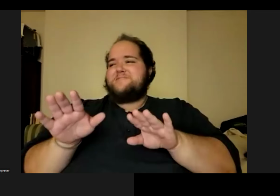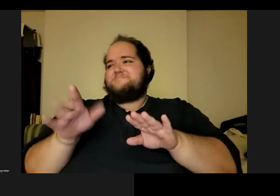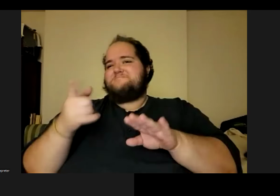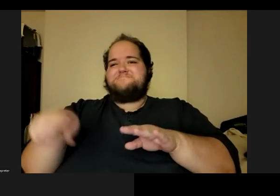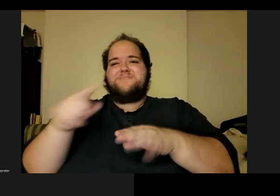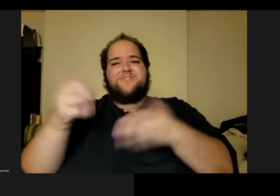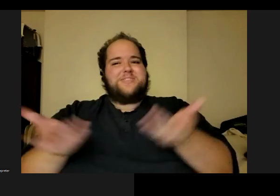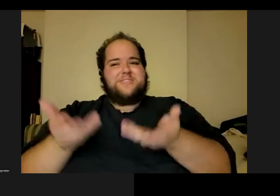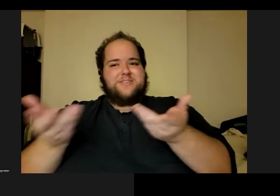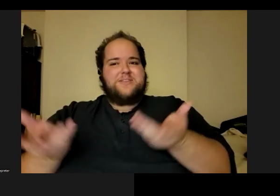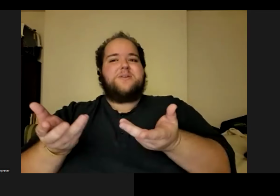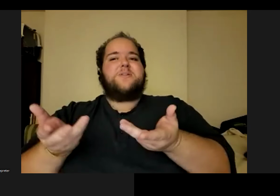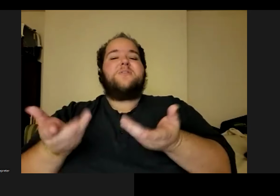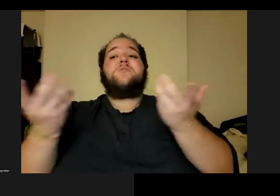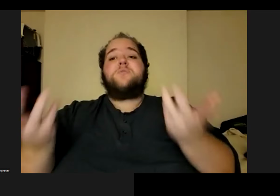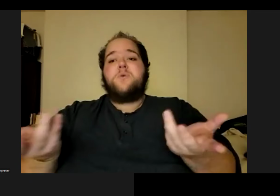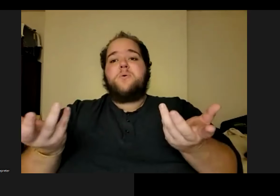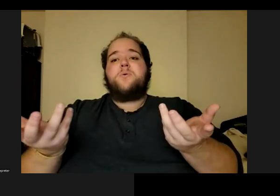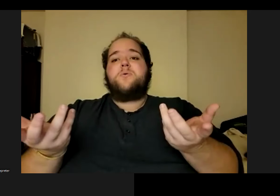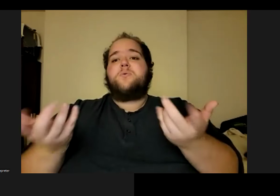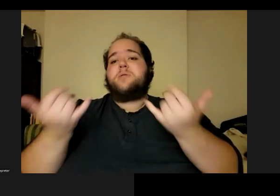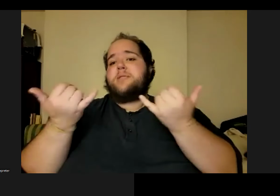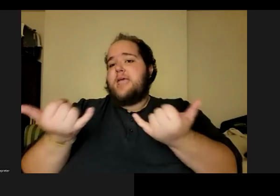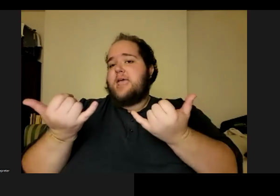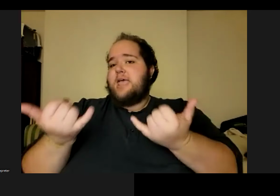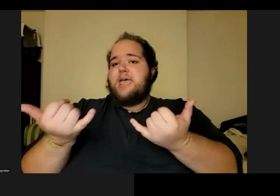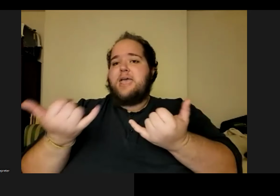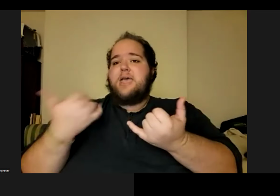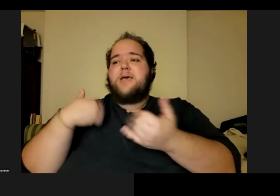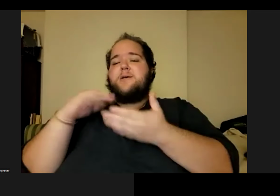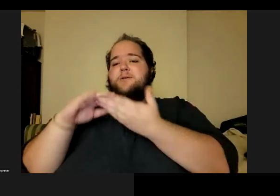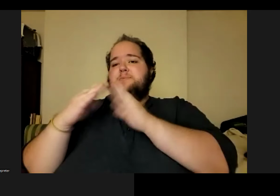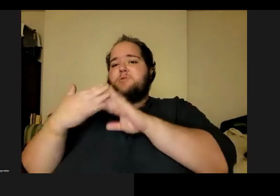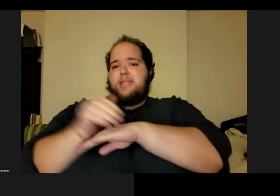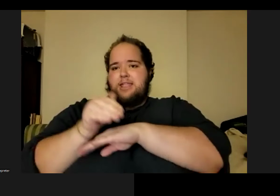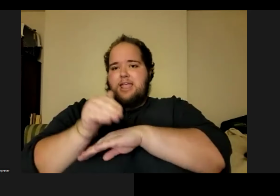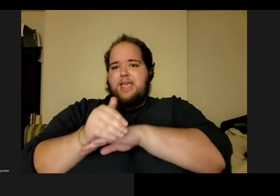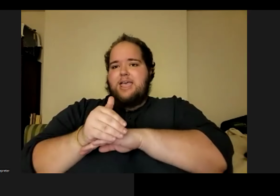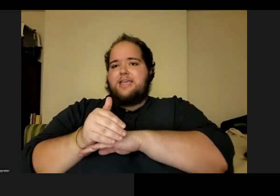So we have Another community night coming up on Friday.